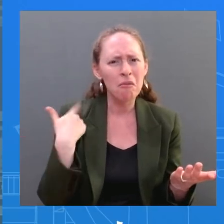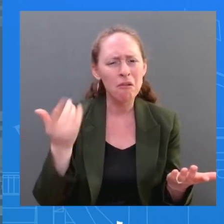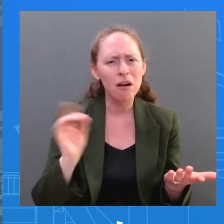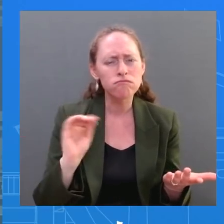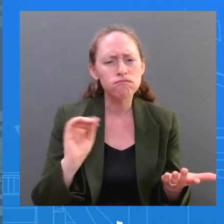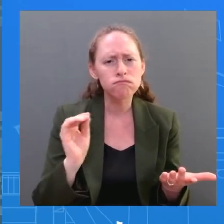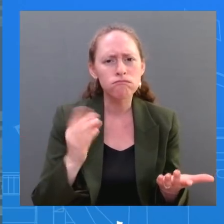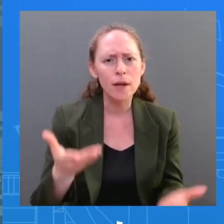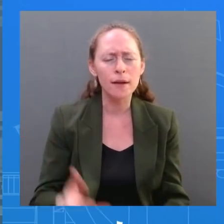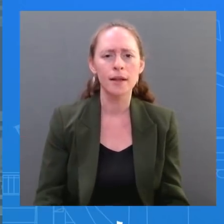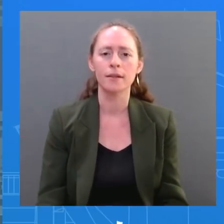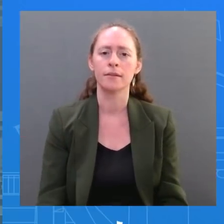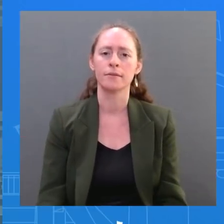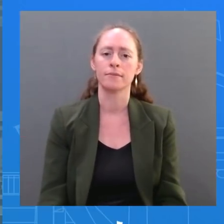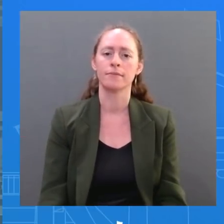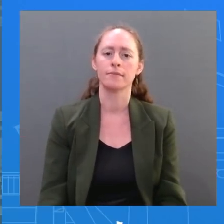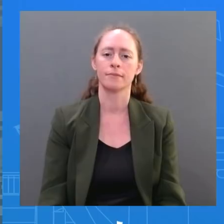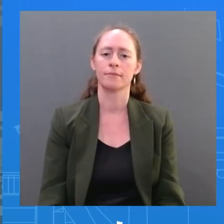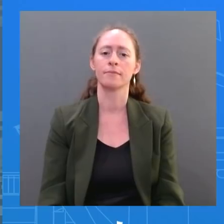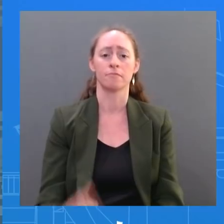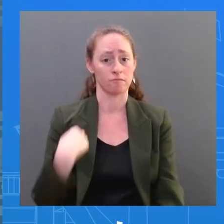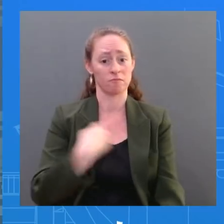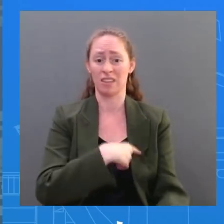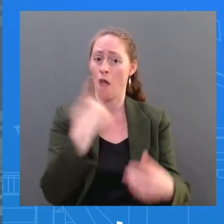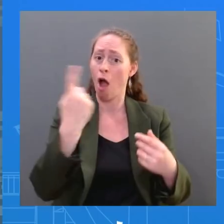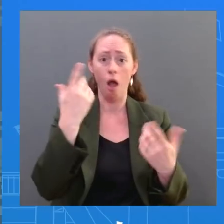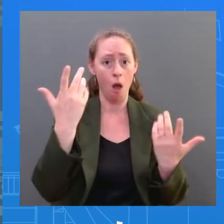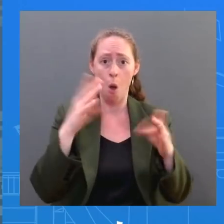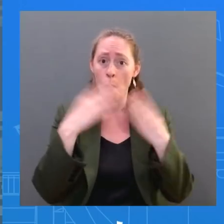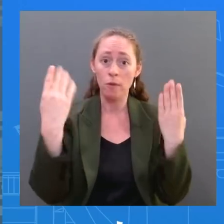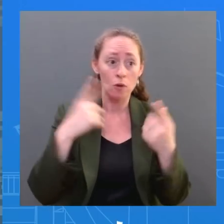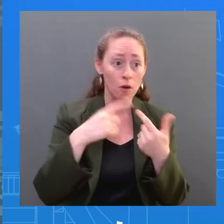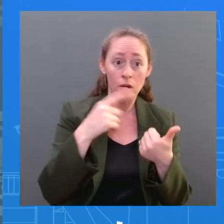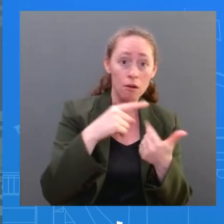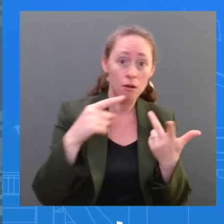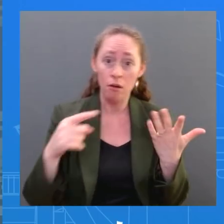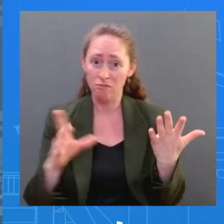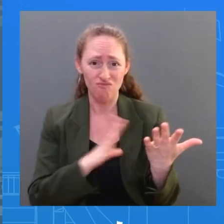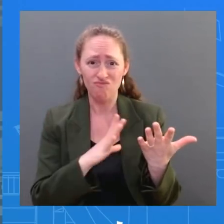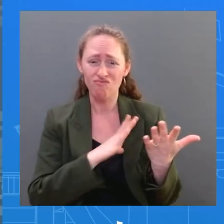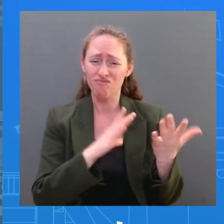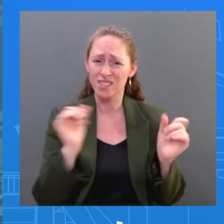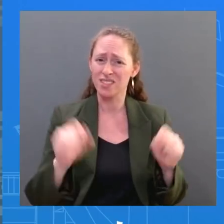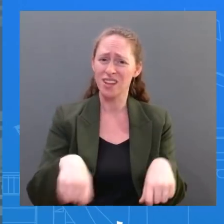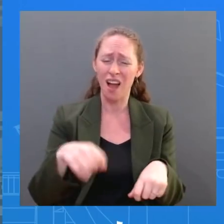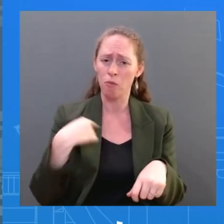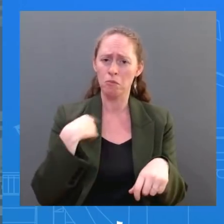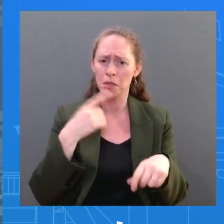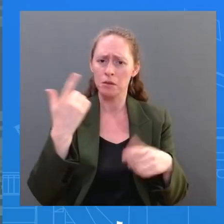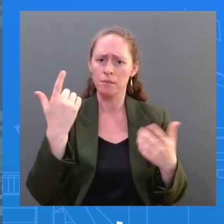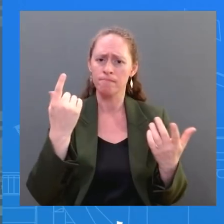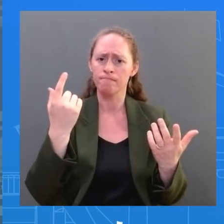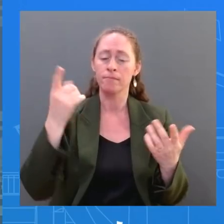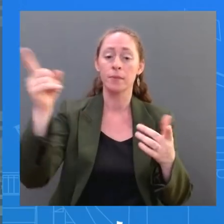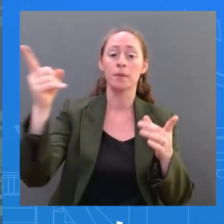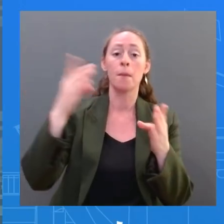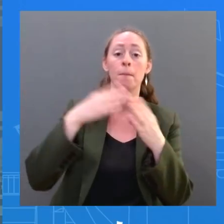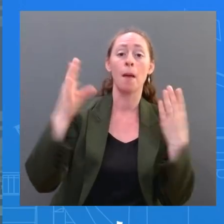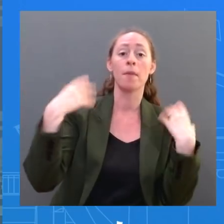as are many other options. When we looked at the public health emergency, we learned a couple things. One is that it doesn't free very many resources.